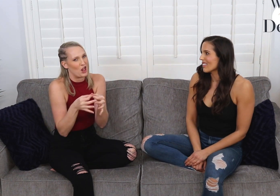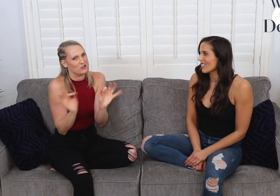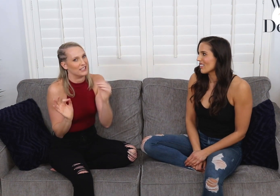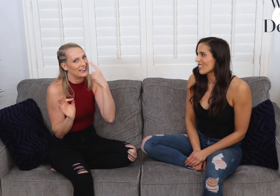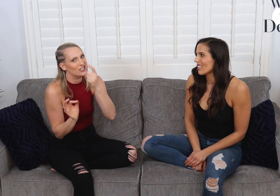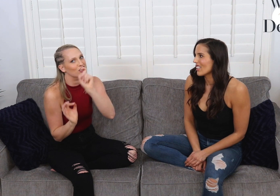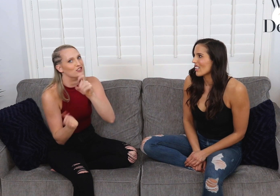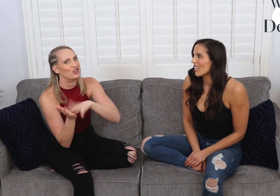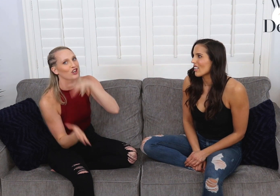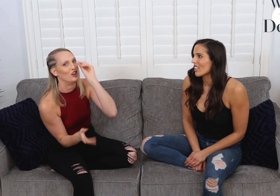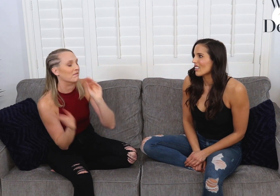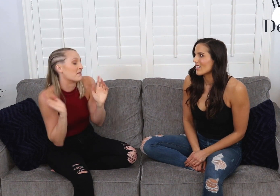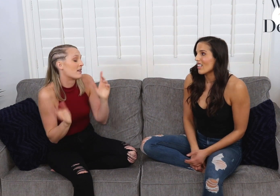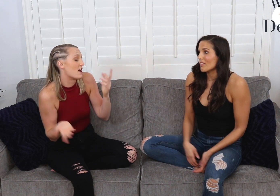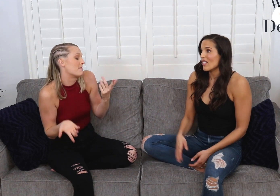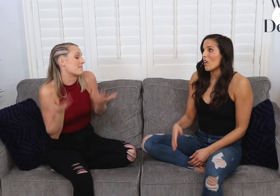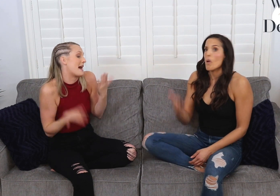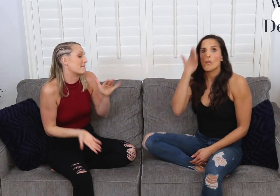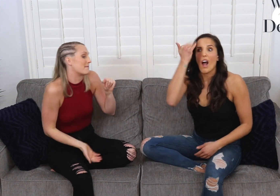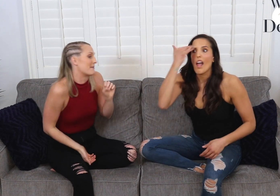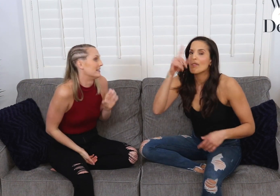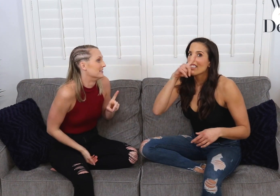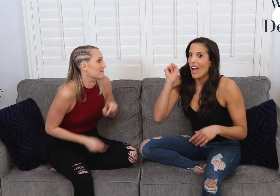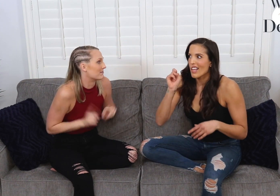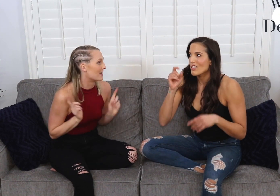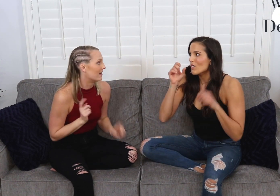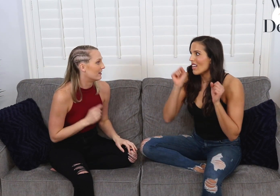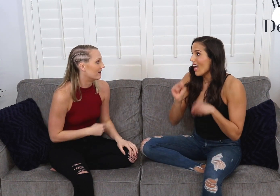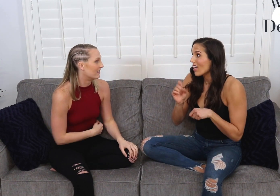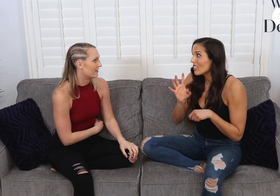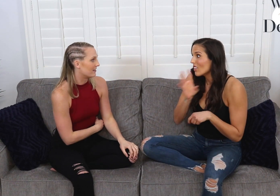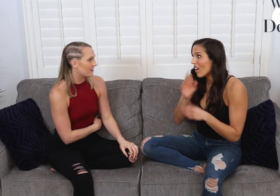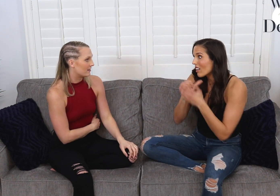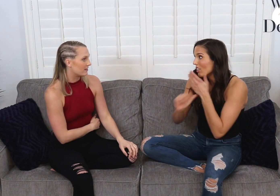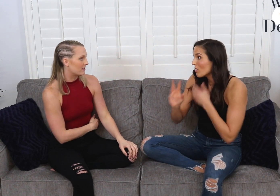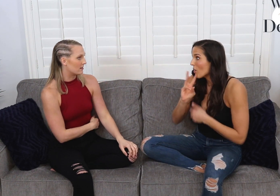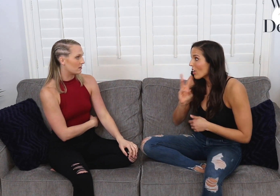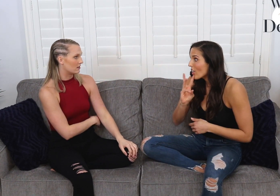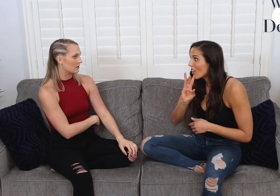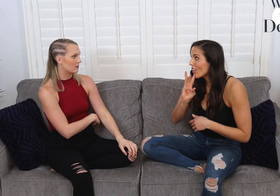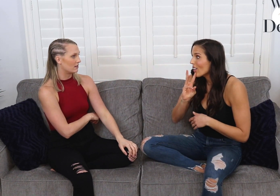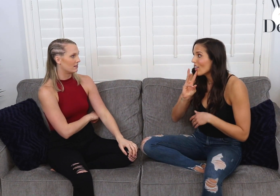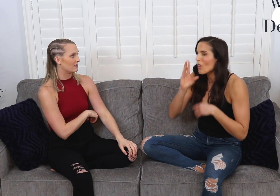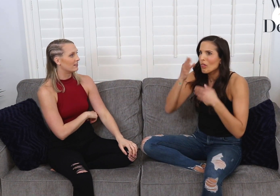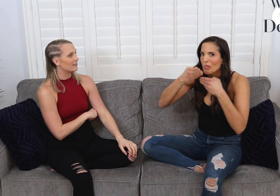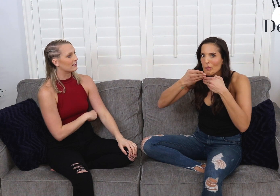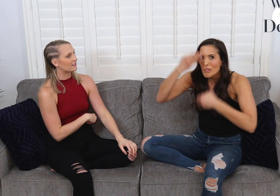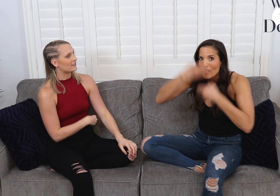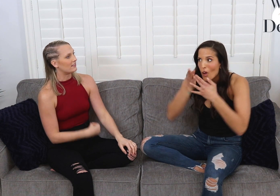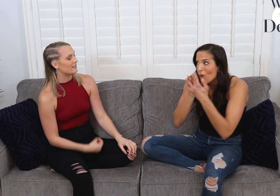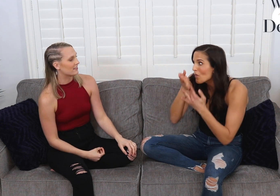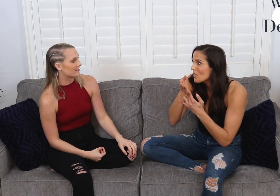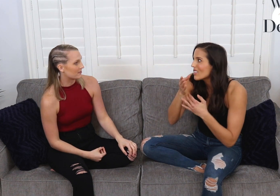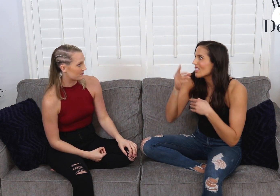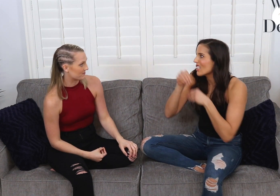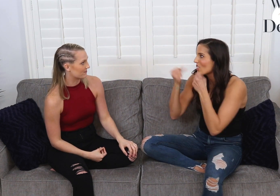It's a beautiful language. I think you should learn it, but i might be a little biased. Especially because you can talk underwater, through windows,